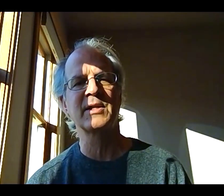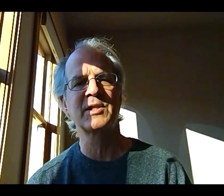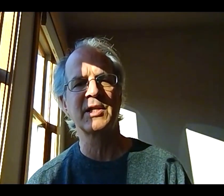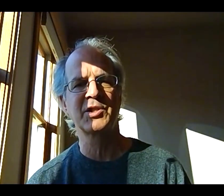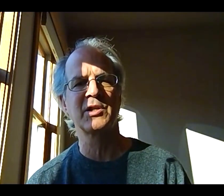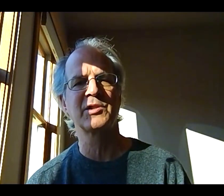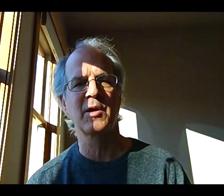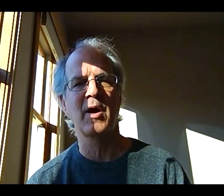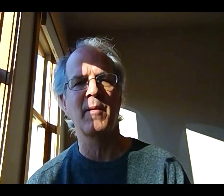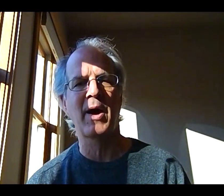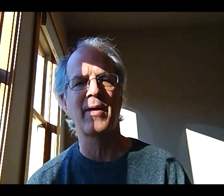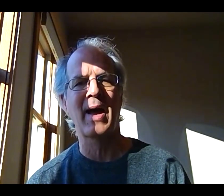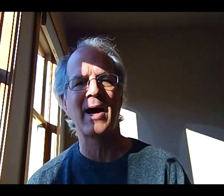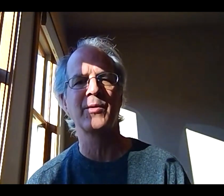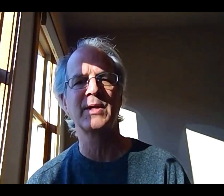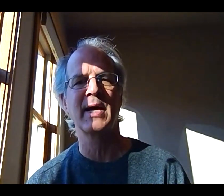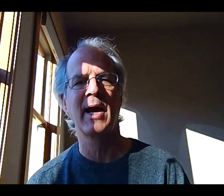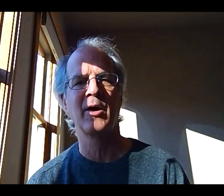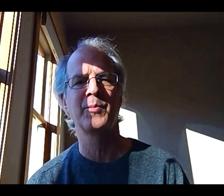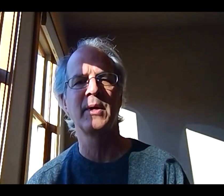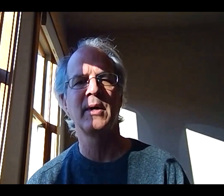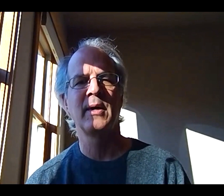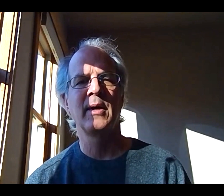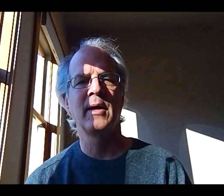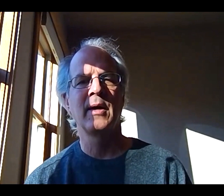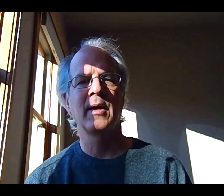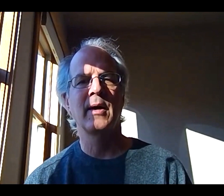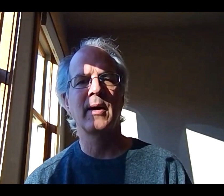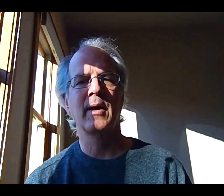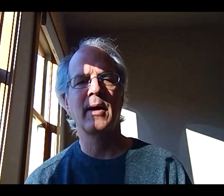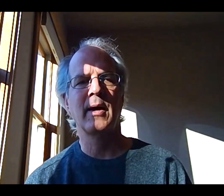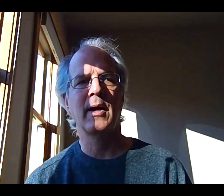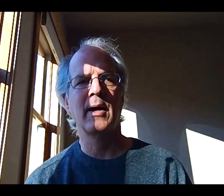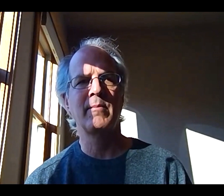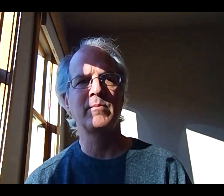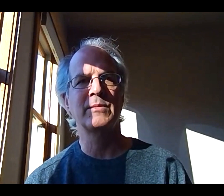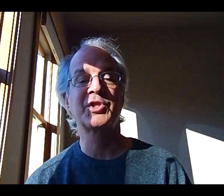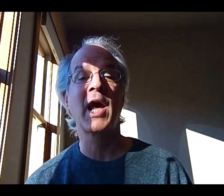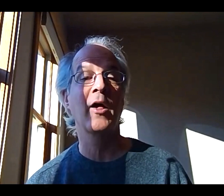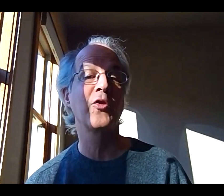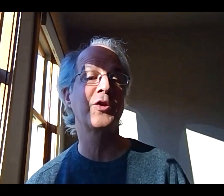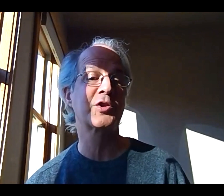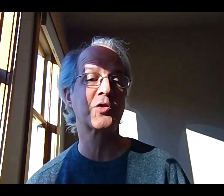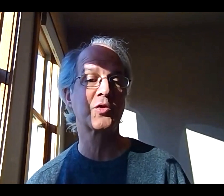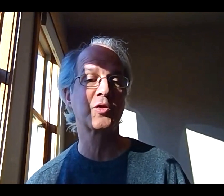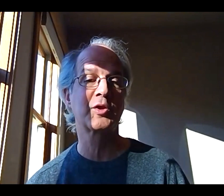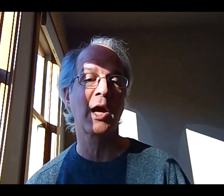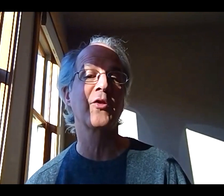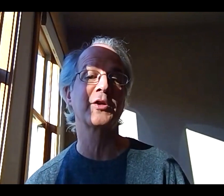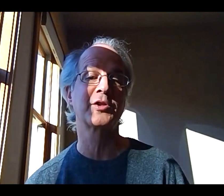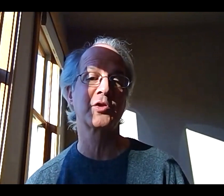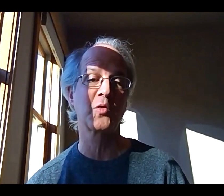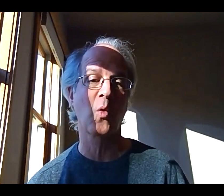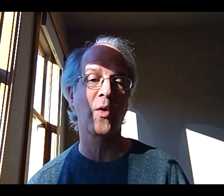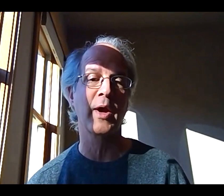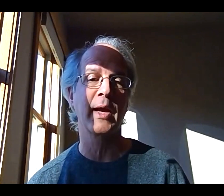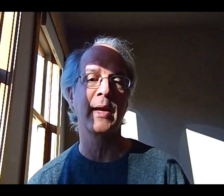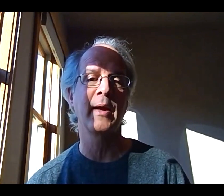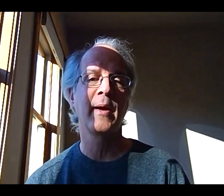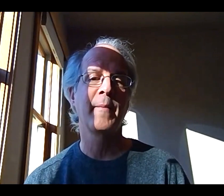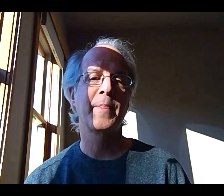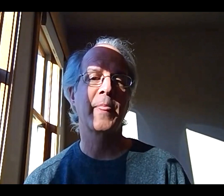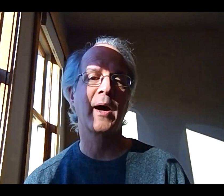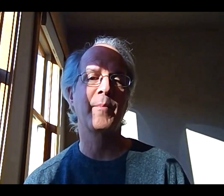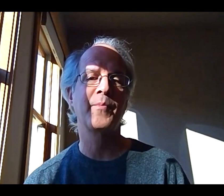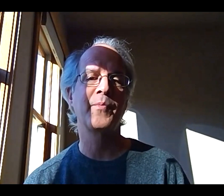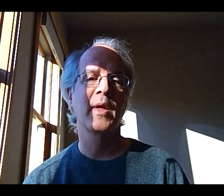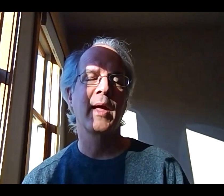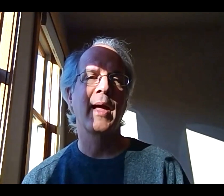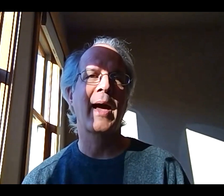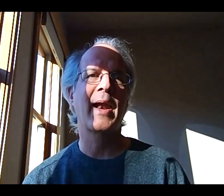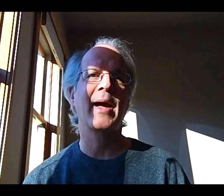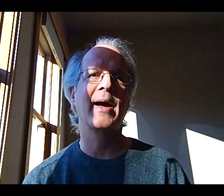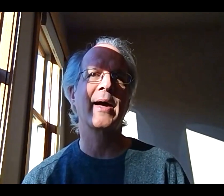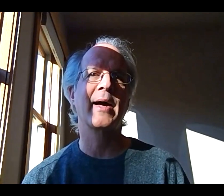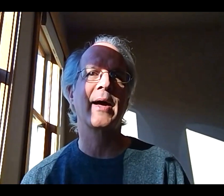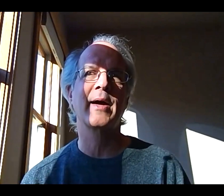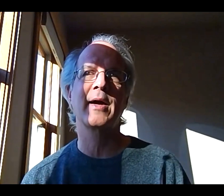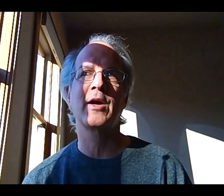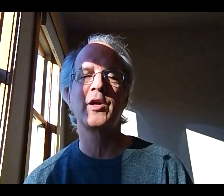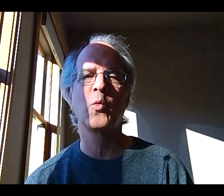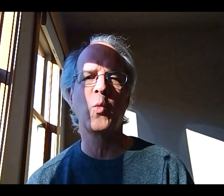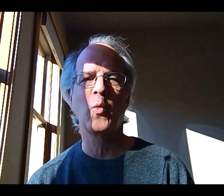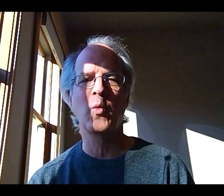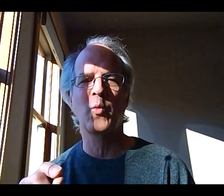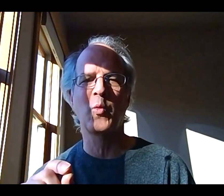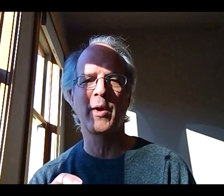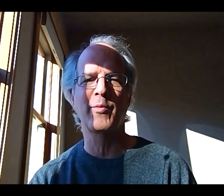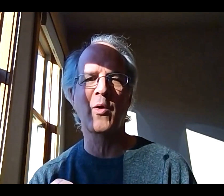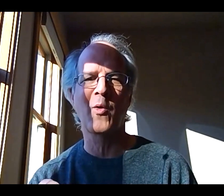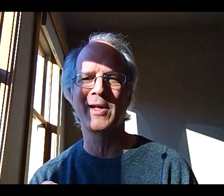decisions about how to help tell the story and we're recording